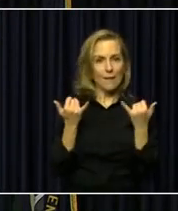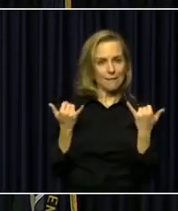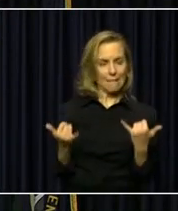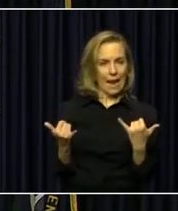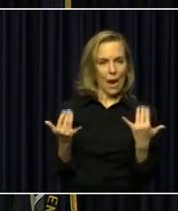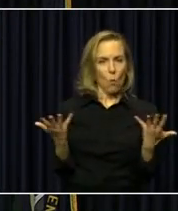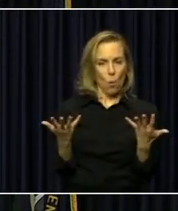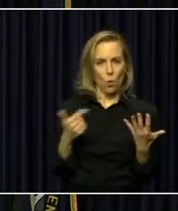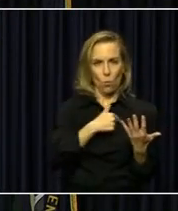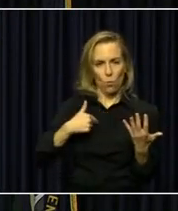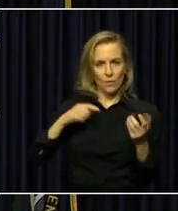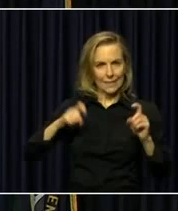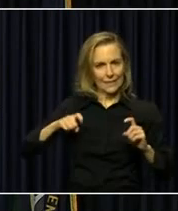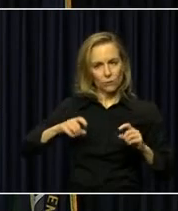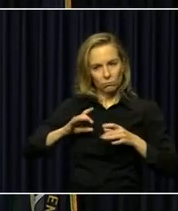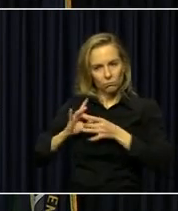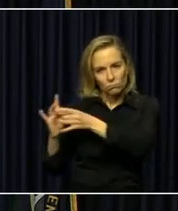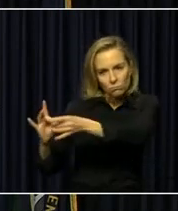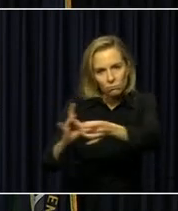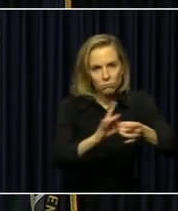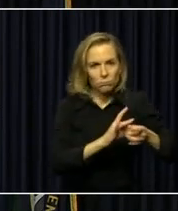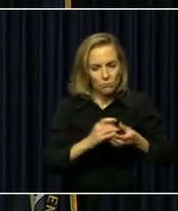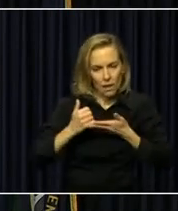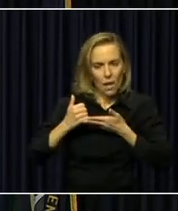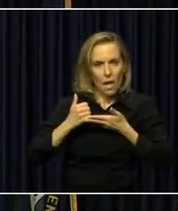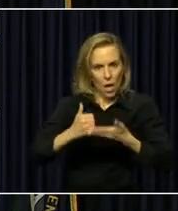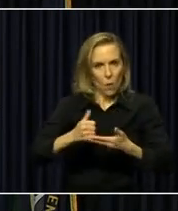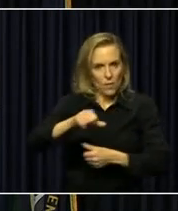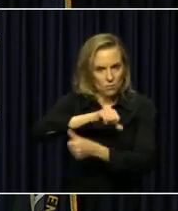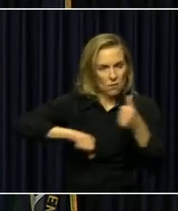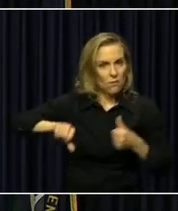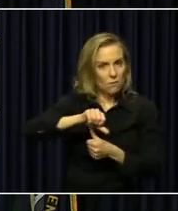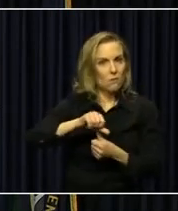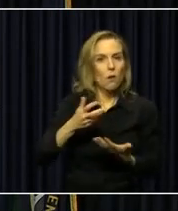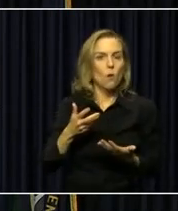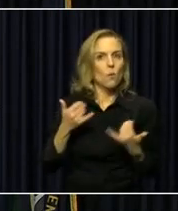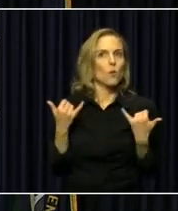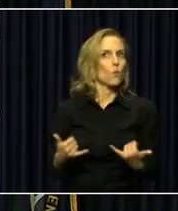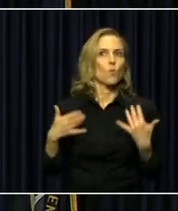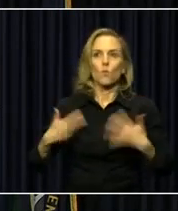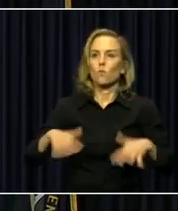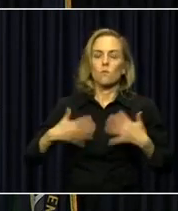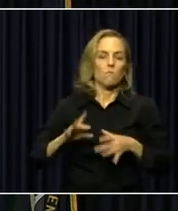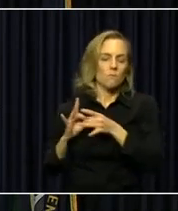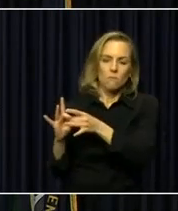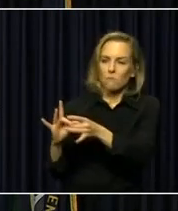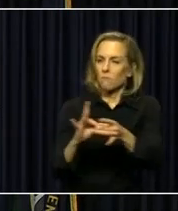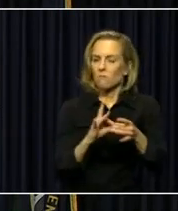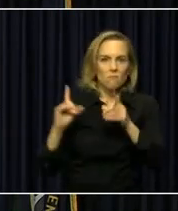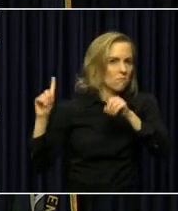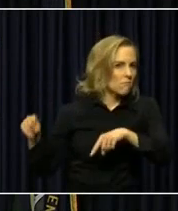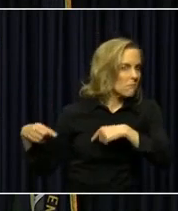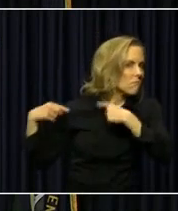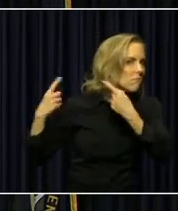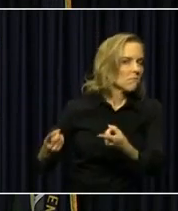GRANDPARENTS' SACRIFICE BY DOING THINGS THAT WE KNOW SPREADS THE VIRUS THAT FRUSTRATES WHAT THIS